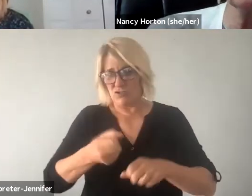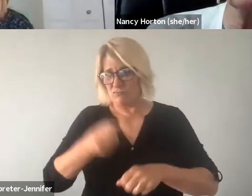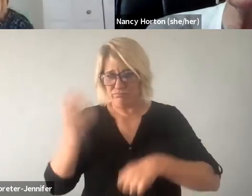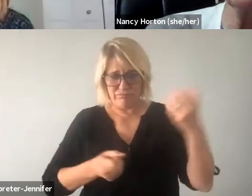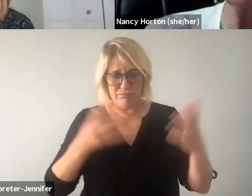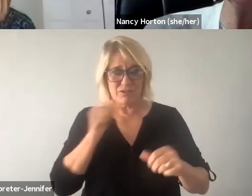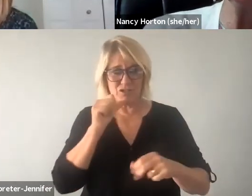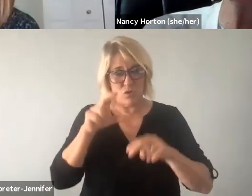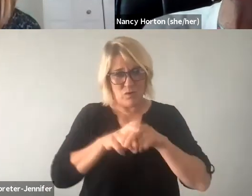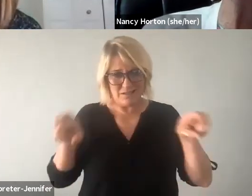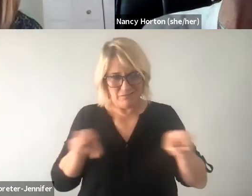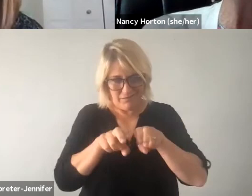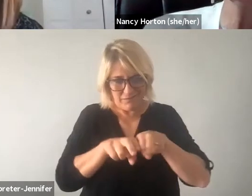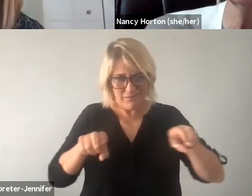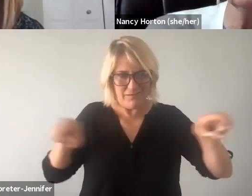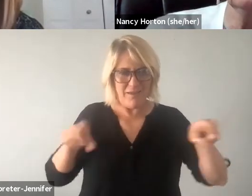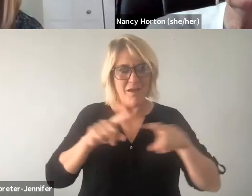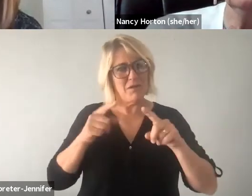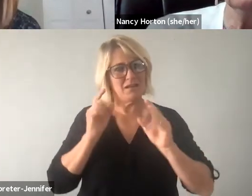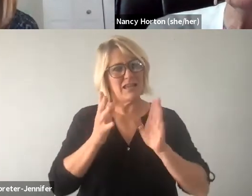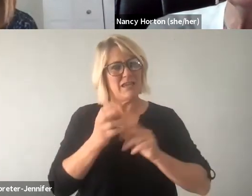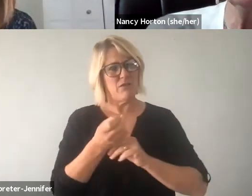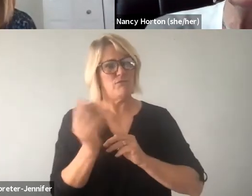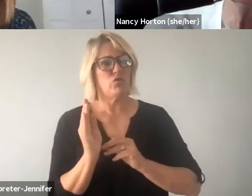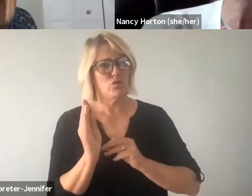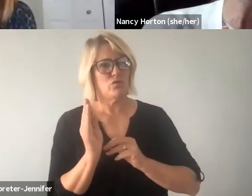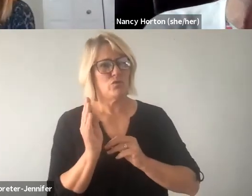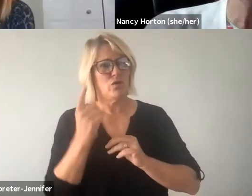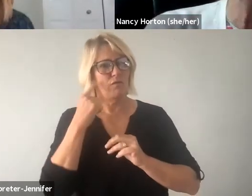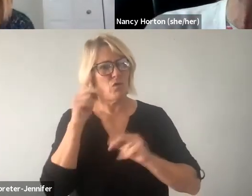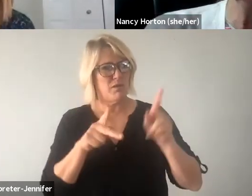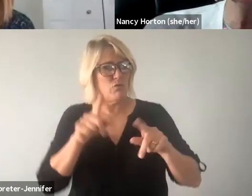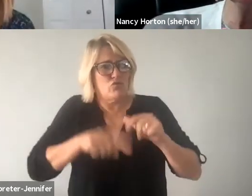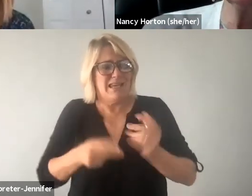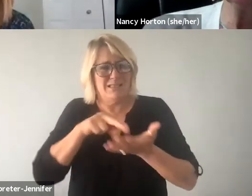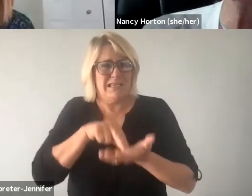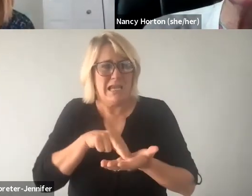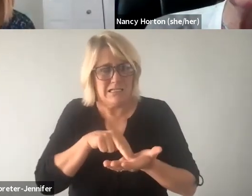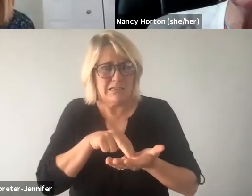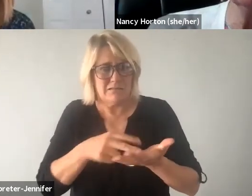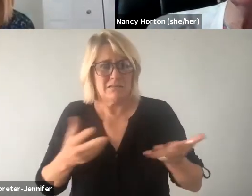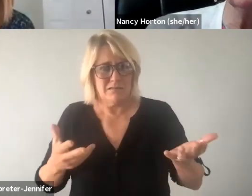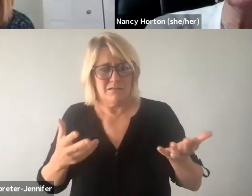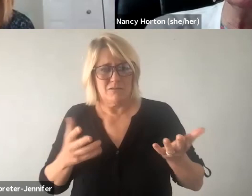design? You know, maybe we don't want to take out all of our chairs because we don't want everybody sitting so